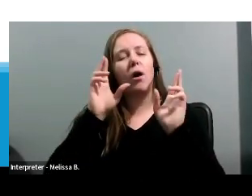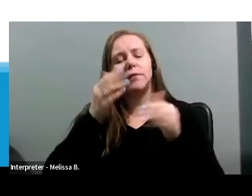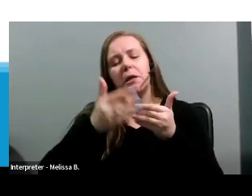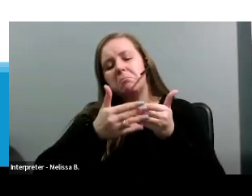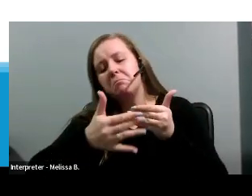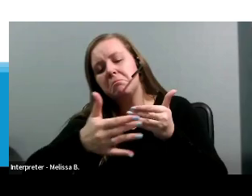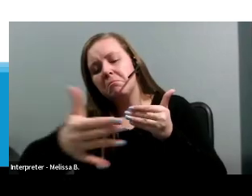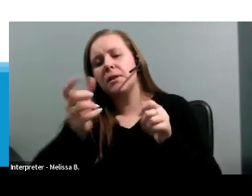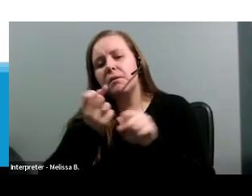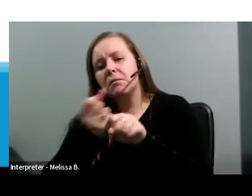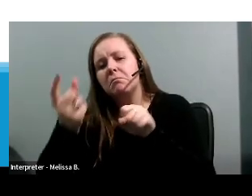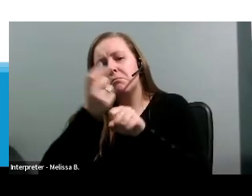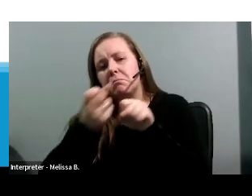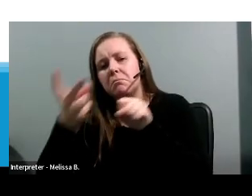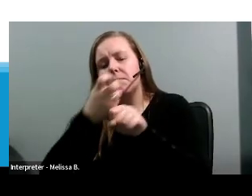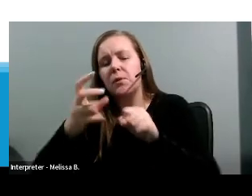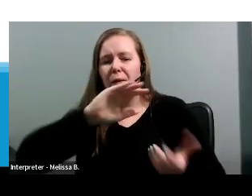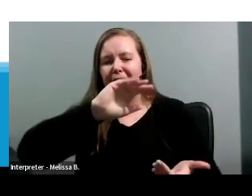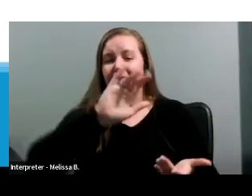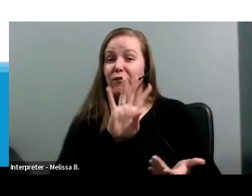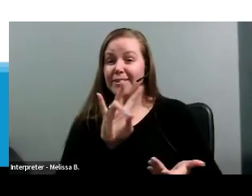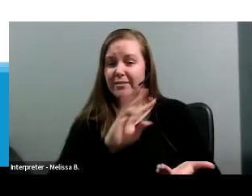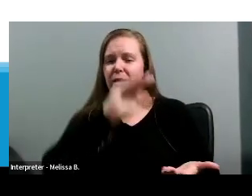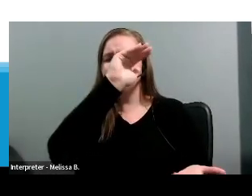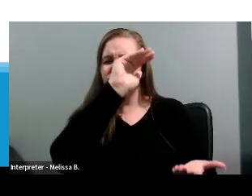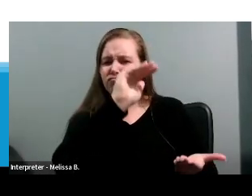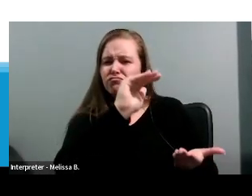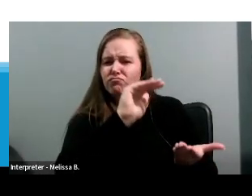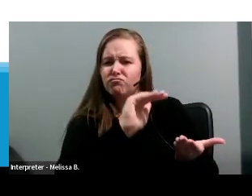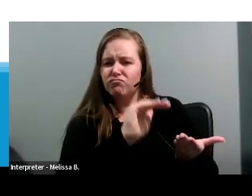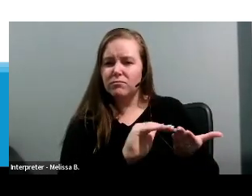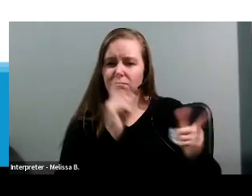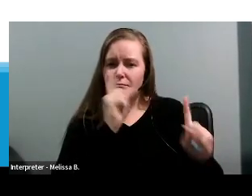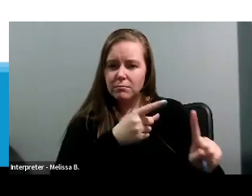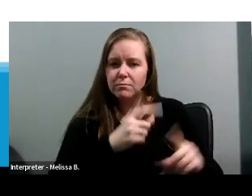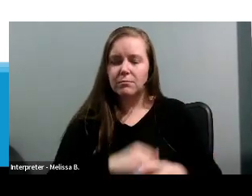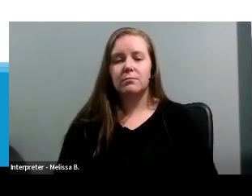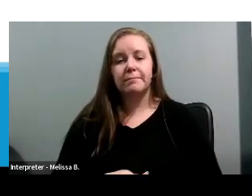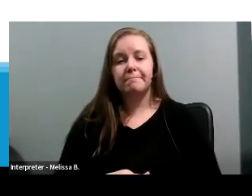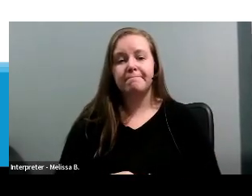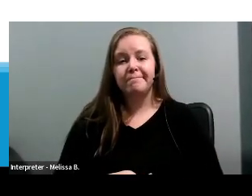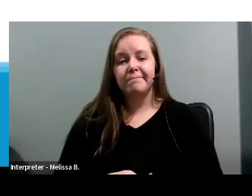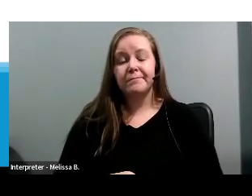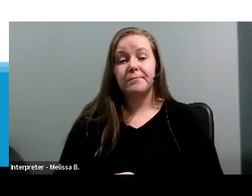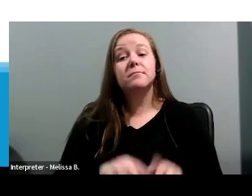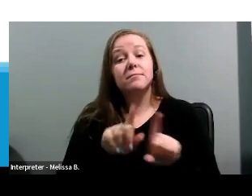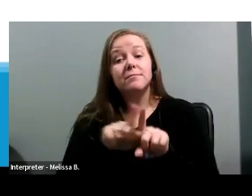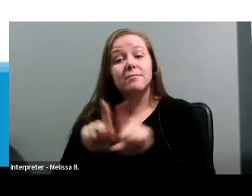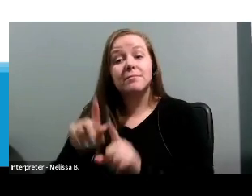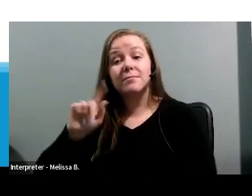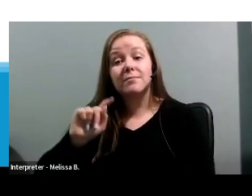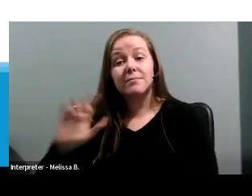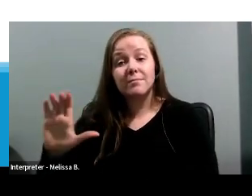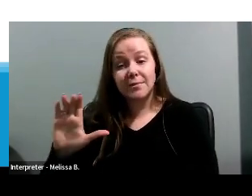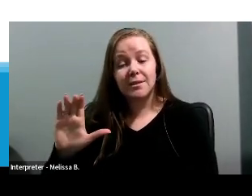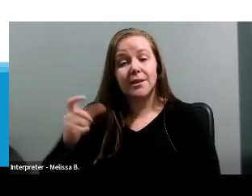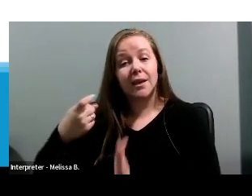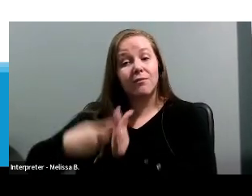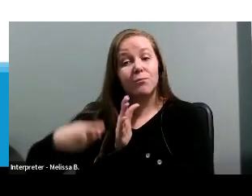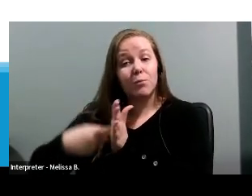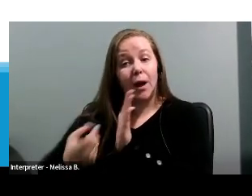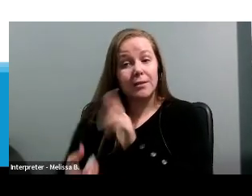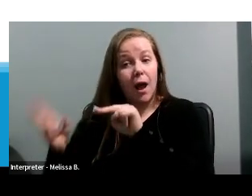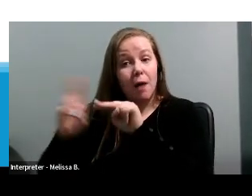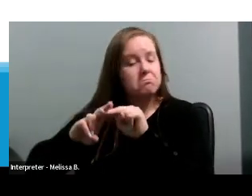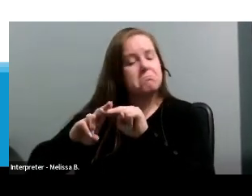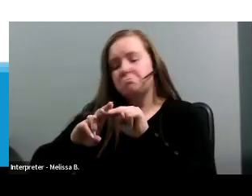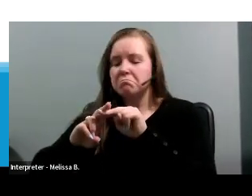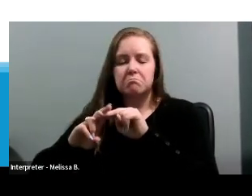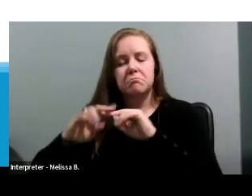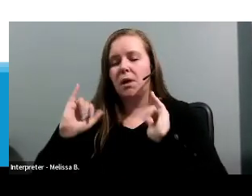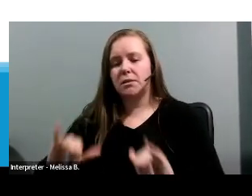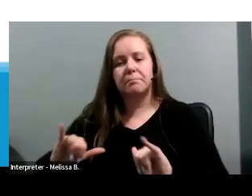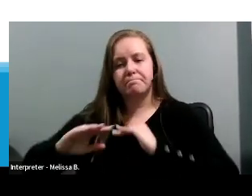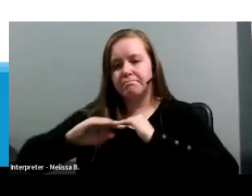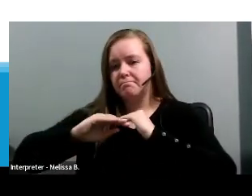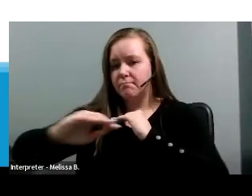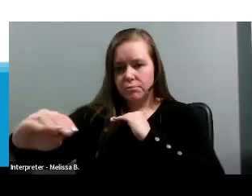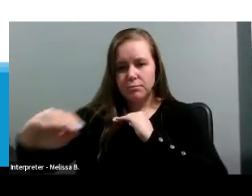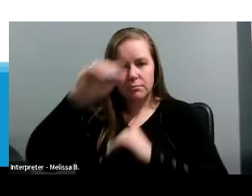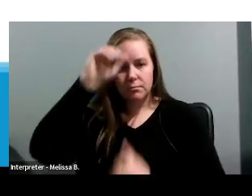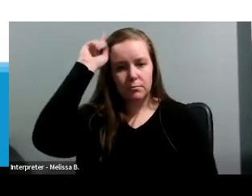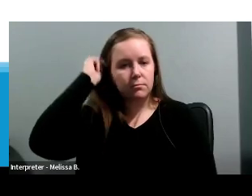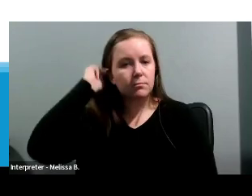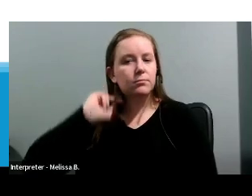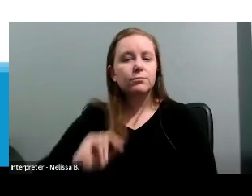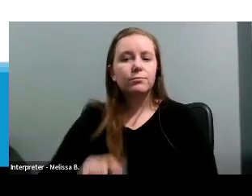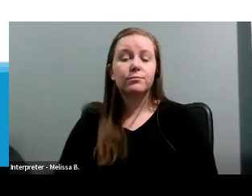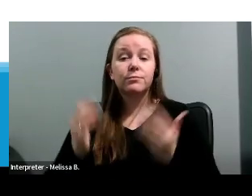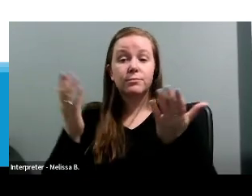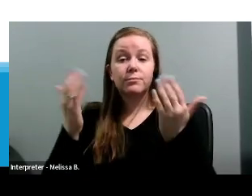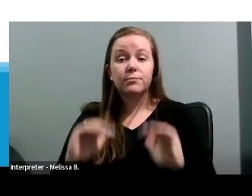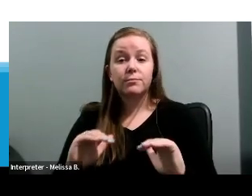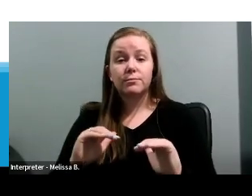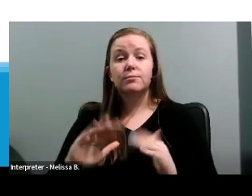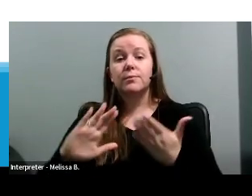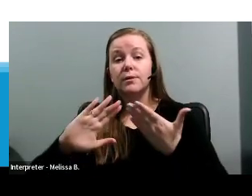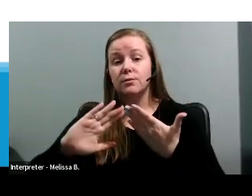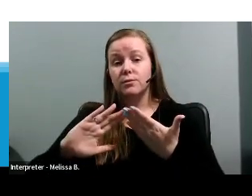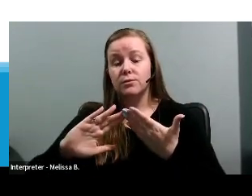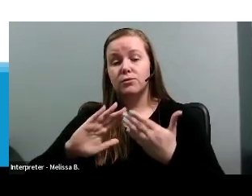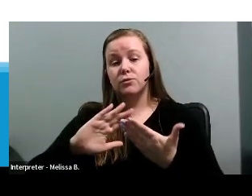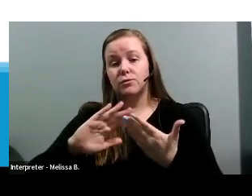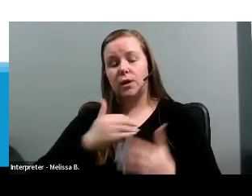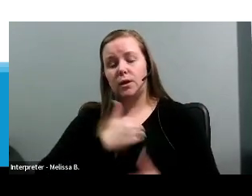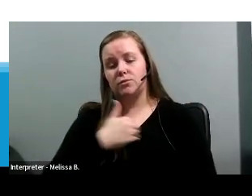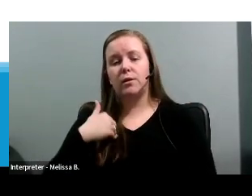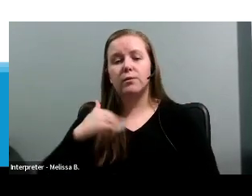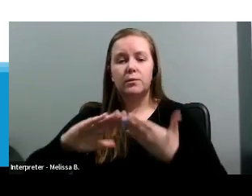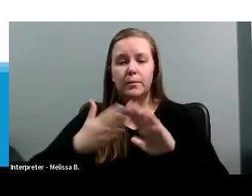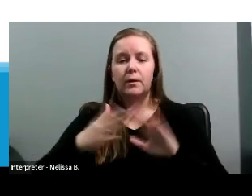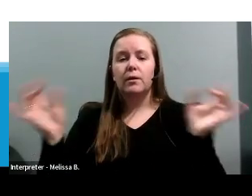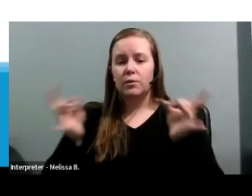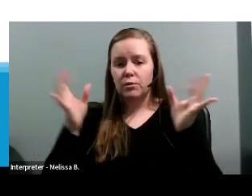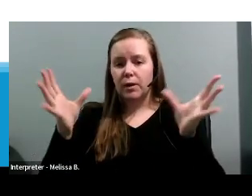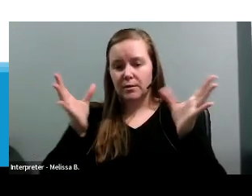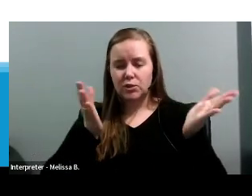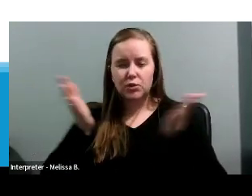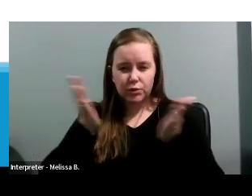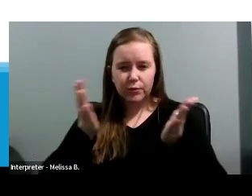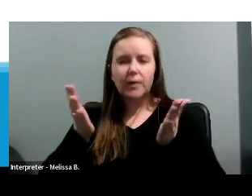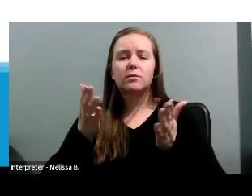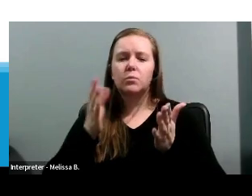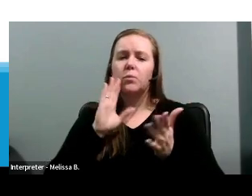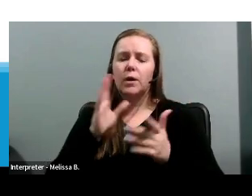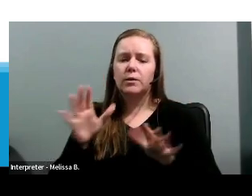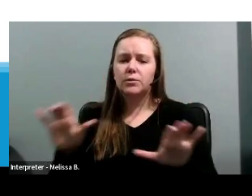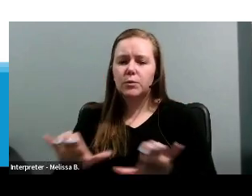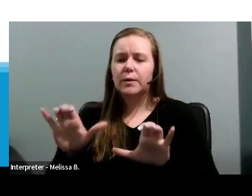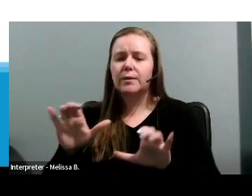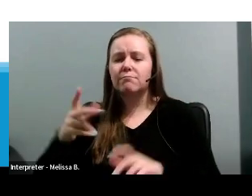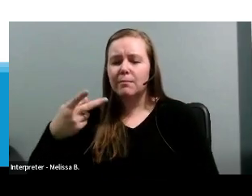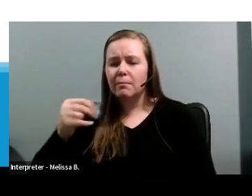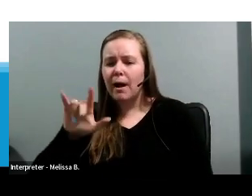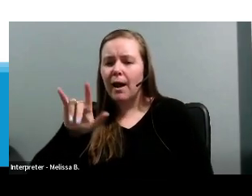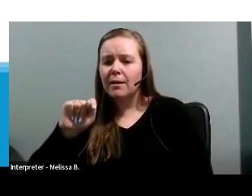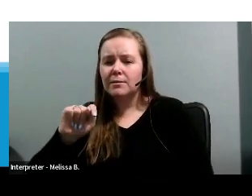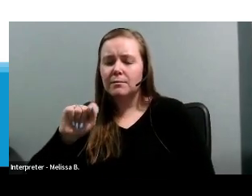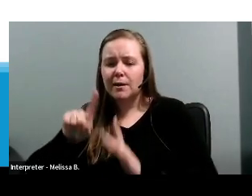Melissa Wong (she/her), SPT: There's also going to be a fare freeze, so no TTC fare, fare increase will happen this year, in this proposed budget. And there's also an expansion of the Toronto Community Crisis Service. They're doing a pilot on transit to support, people who are in mental health crisis on the transit system.